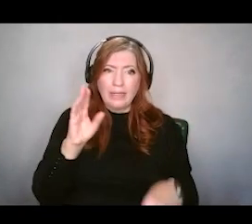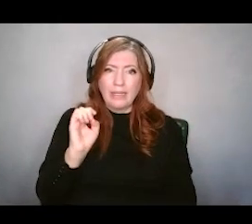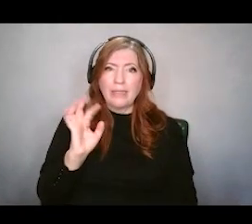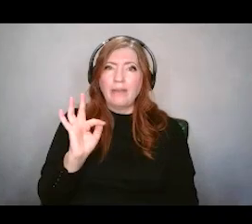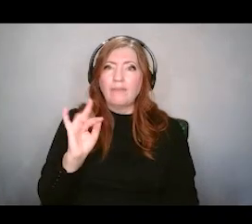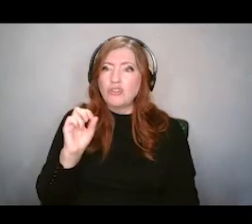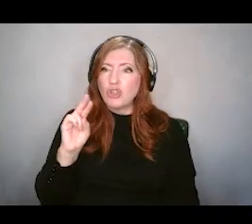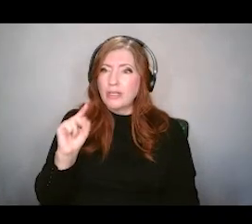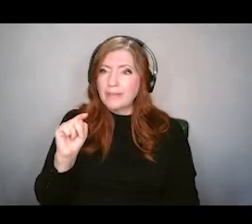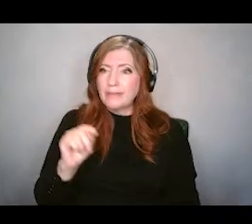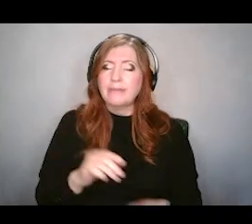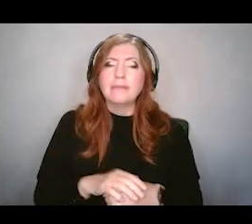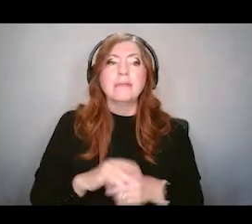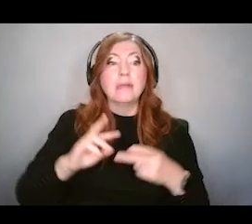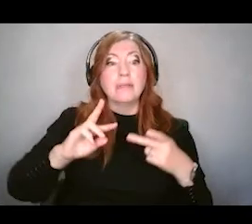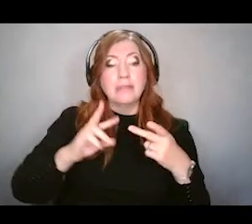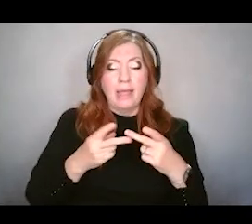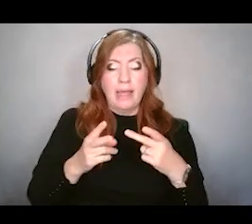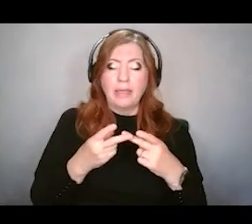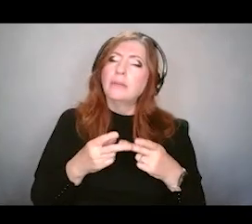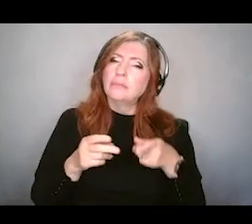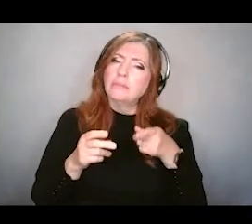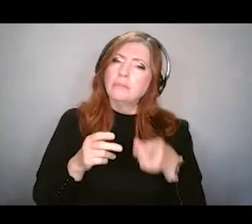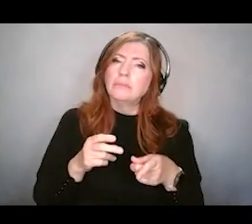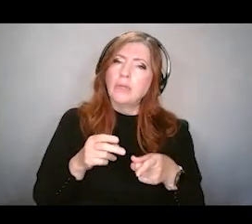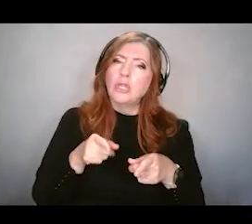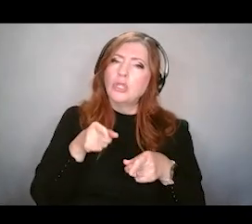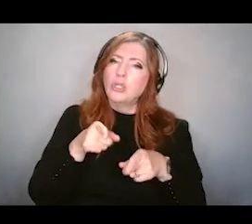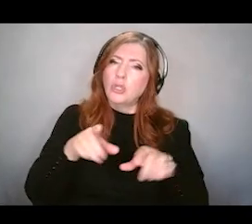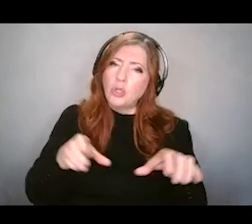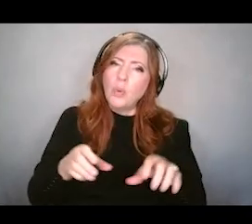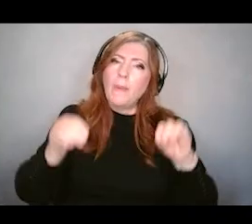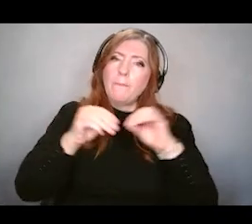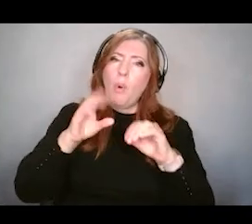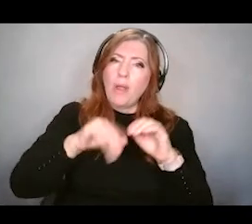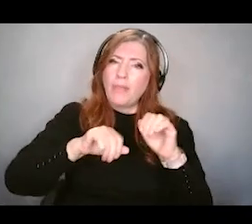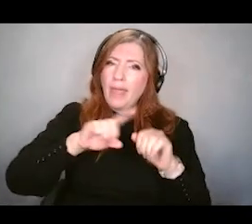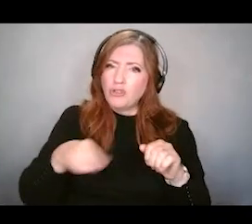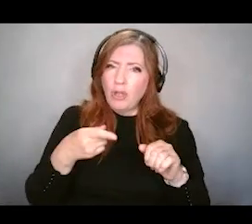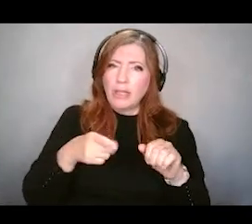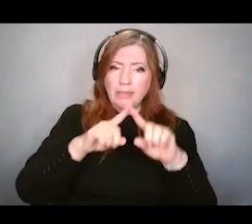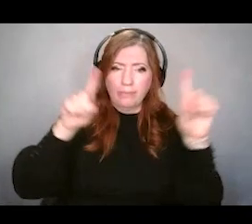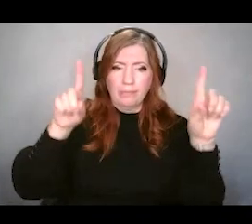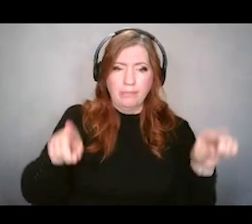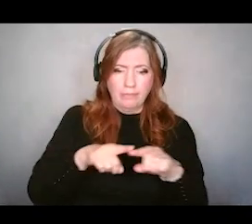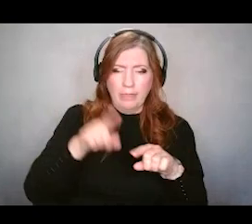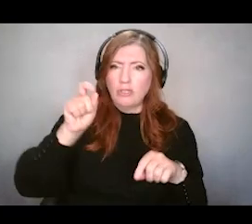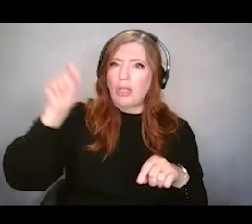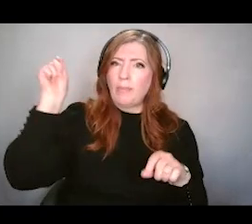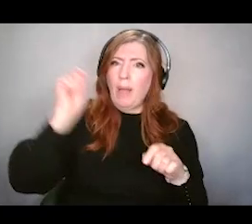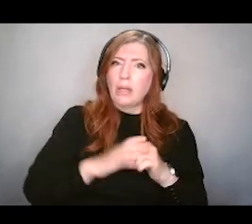Second, go beyond the checkbox. Documentation shouldn’t just sit in a file to meet a